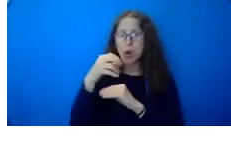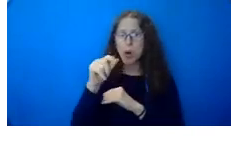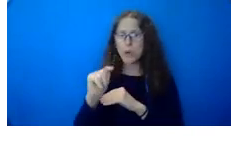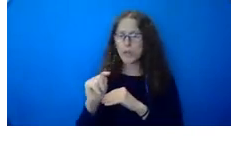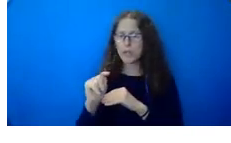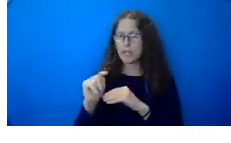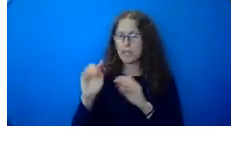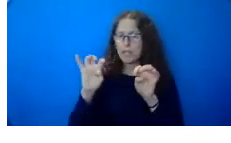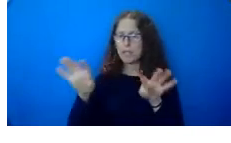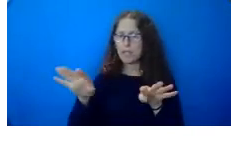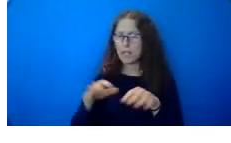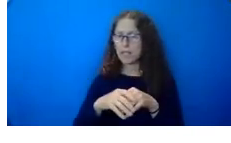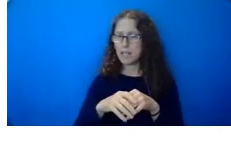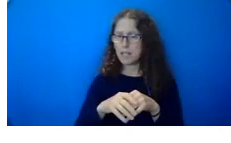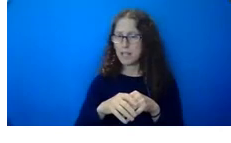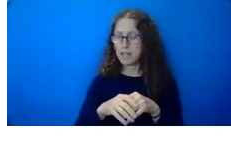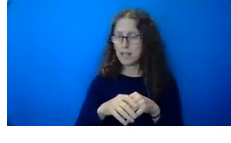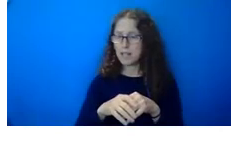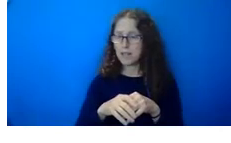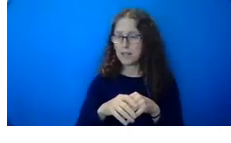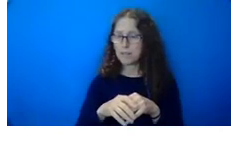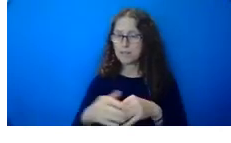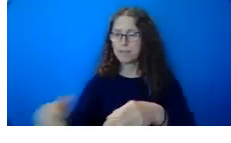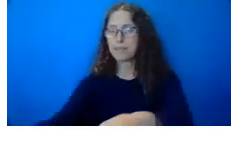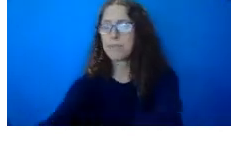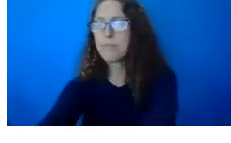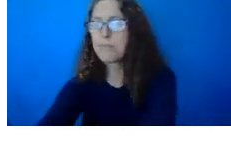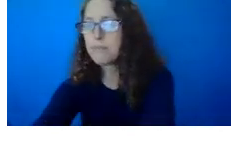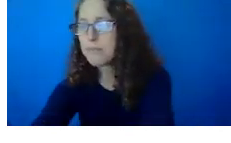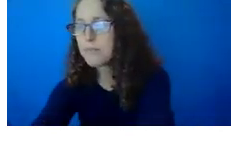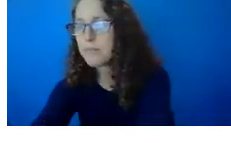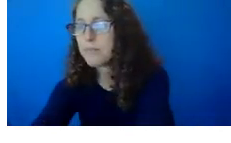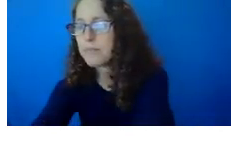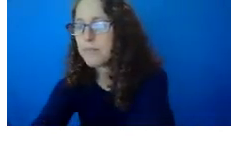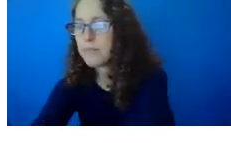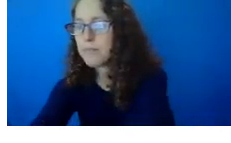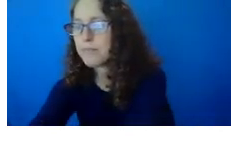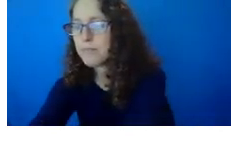YOU'D LIKE TO INTRODUCE YOU IN THE CHAT, WE WOULD WELCOME